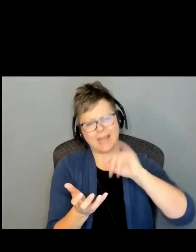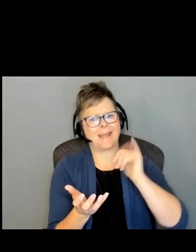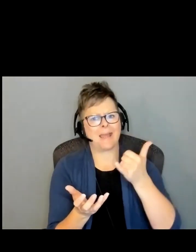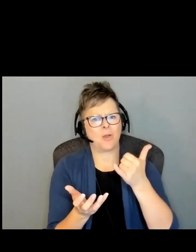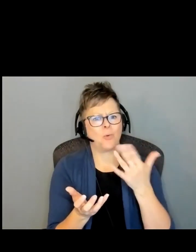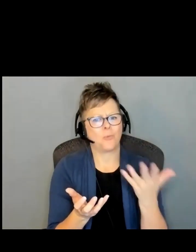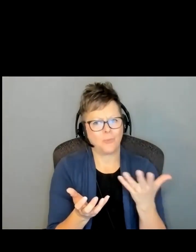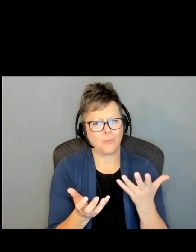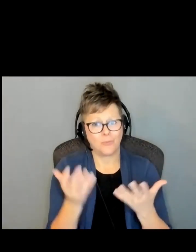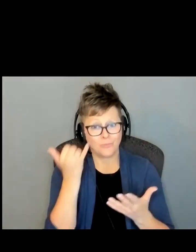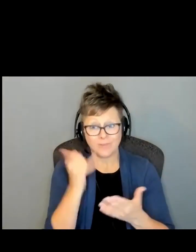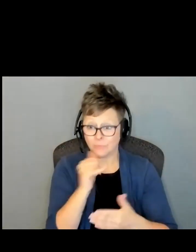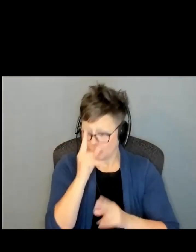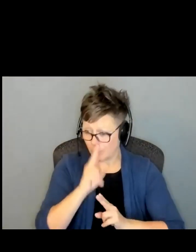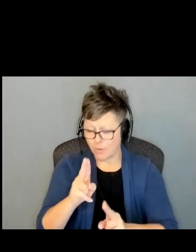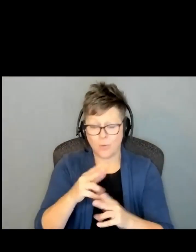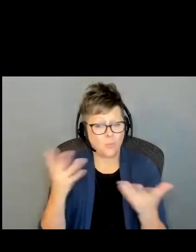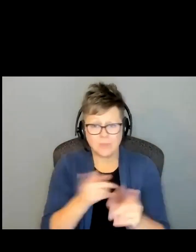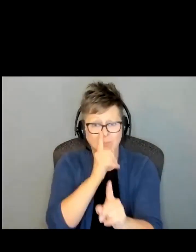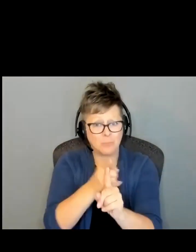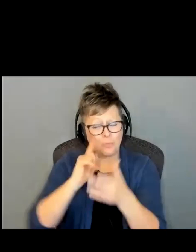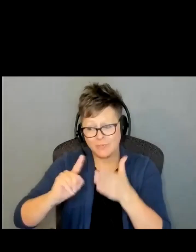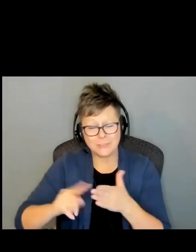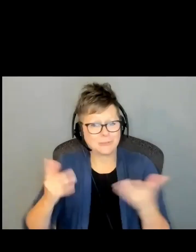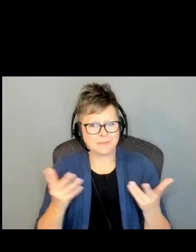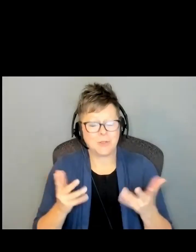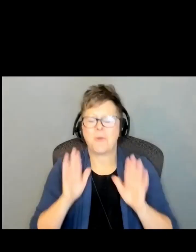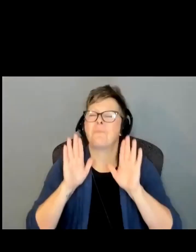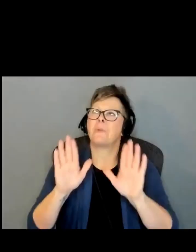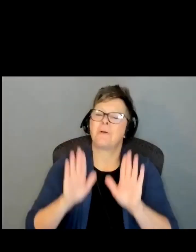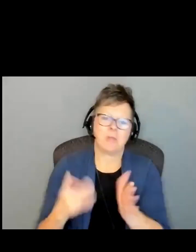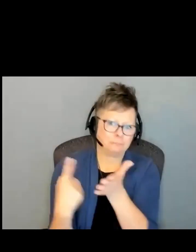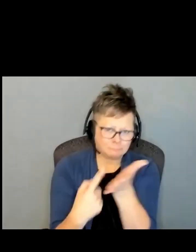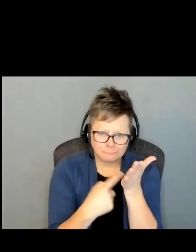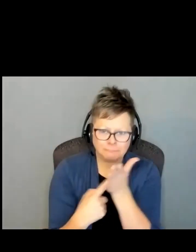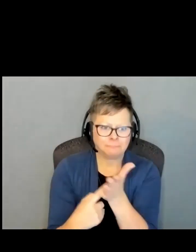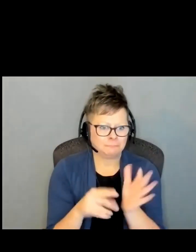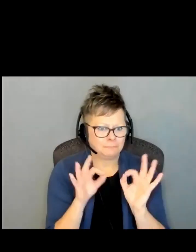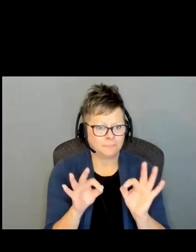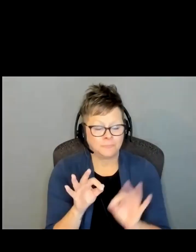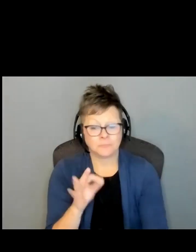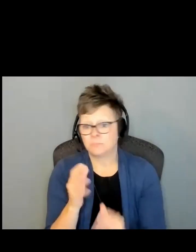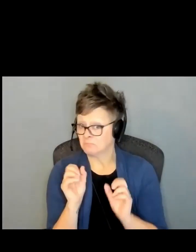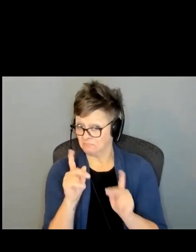I really am grateful. What an excellent discussion and follow-ups. Are we okay to move on to the next question?